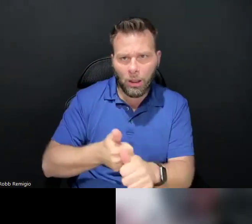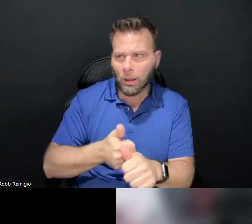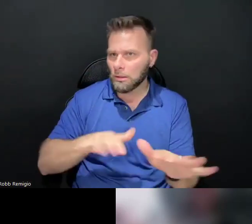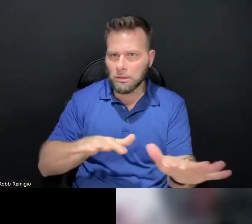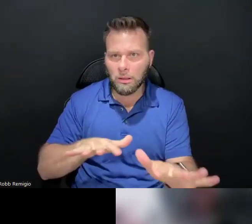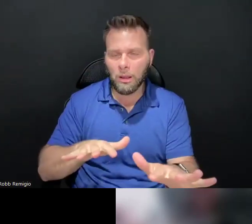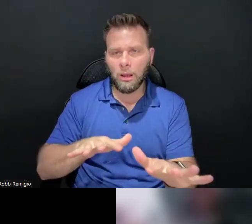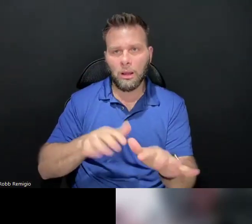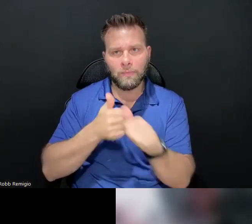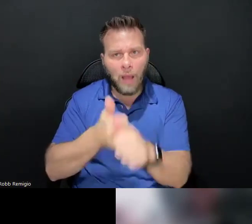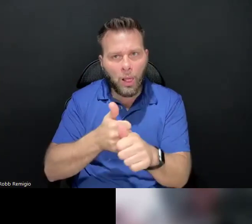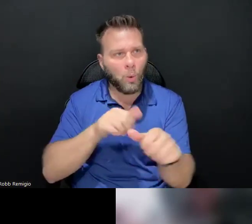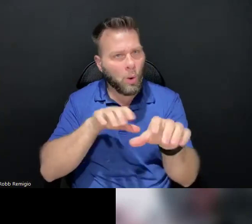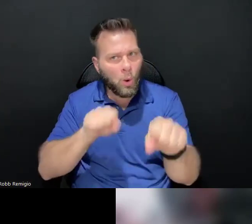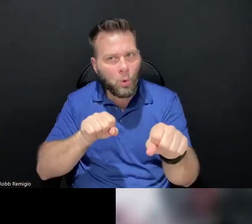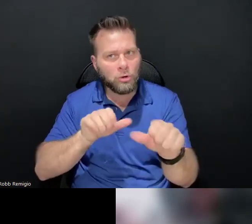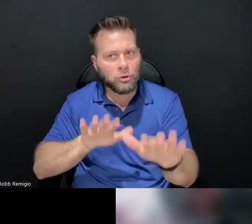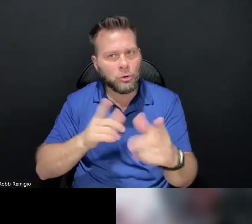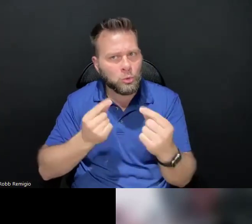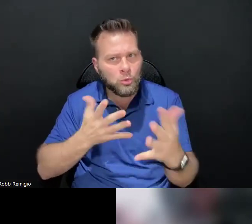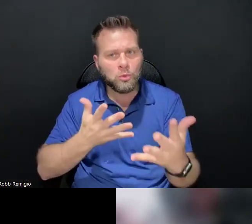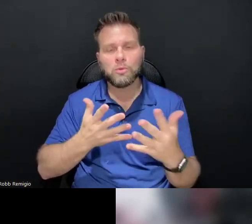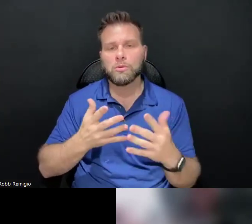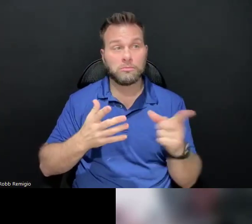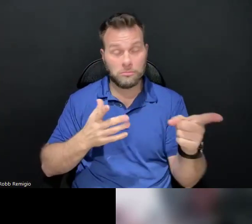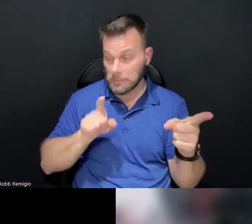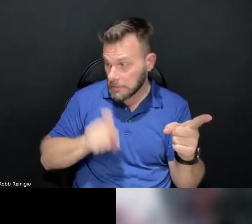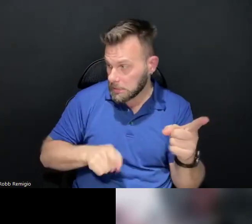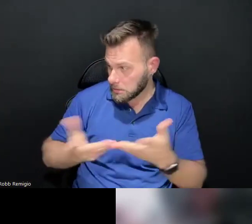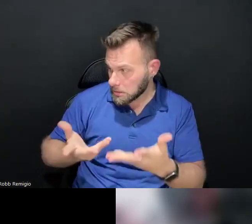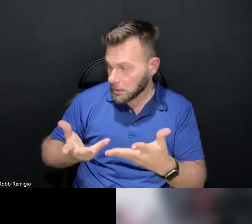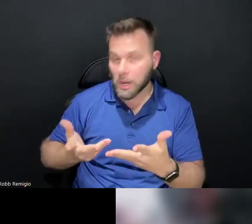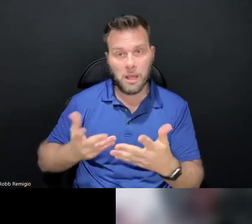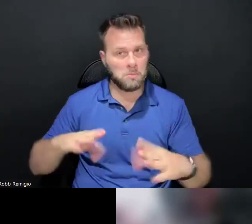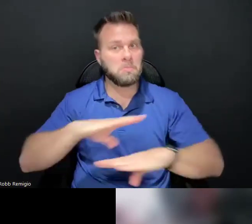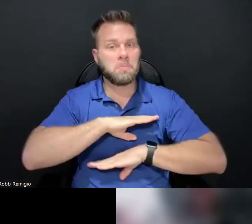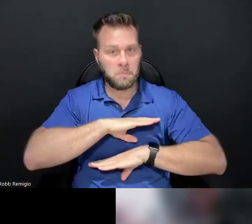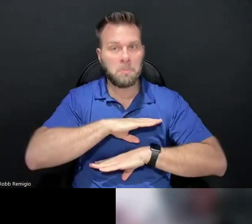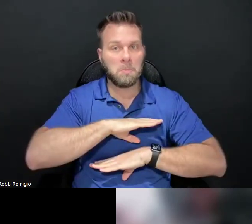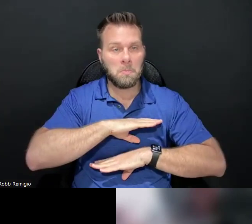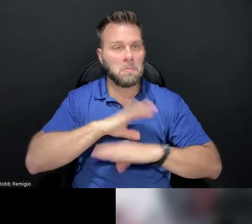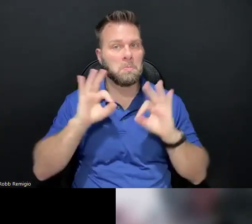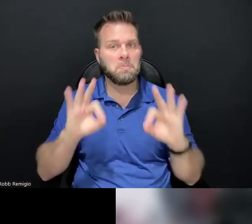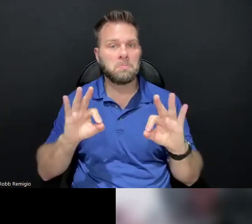If it is a well-behaved animal and under control and fulfilling the task the owner